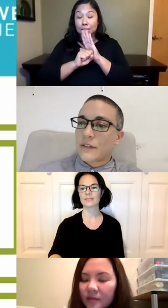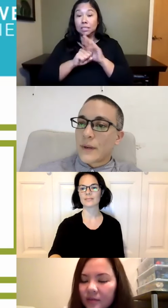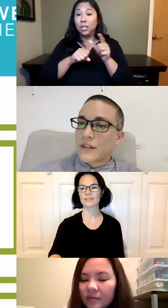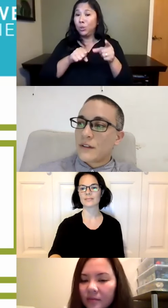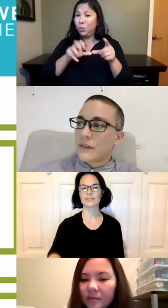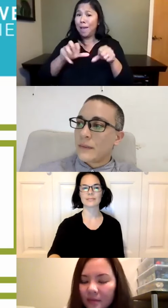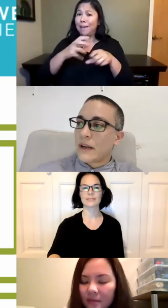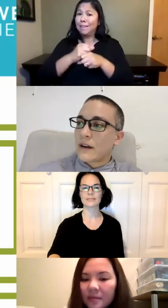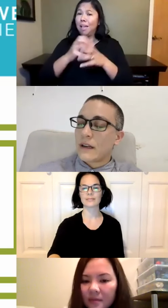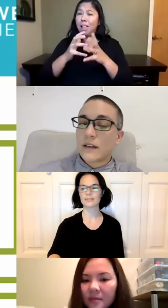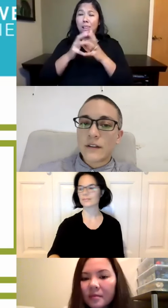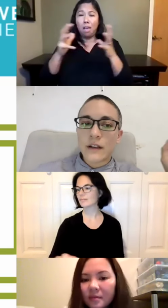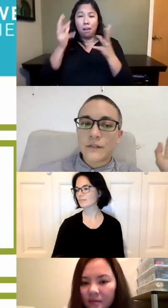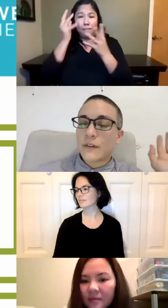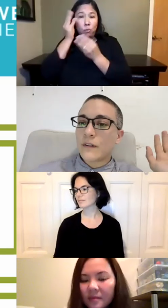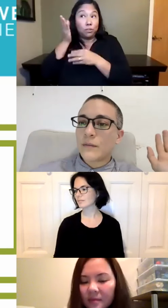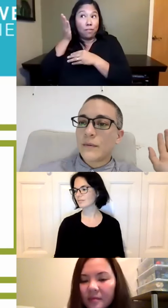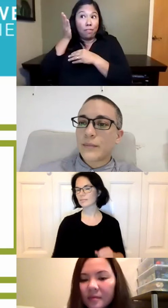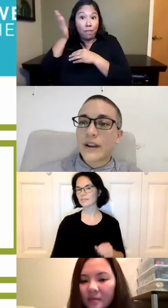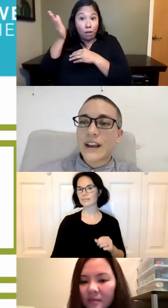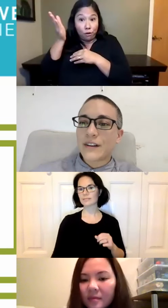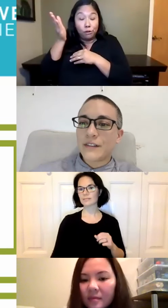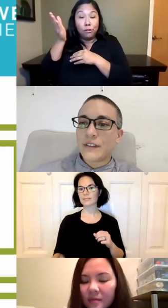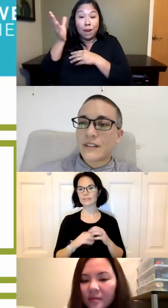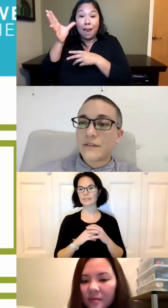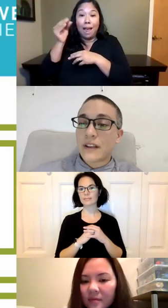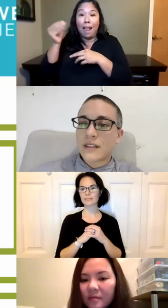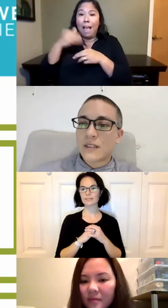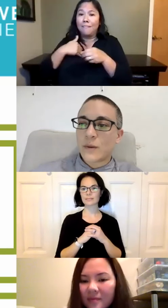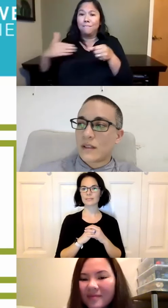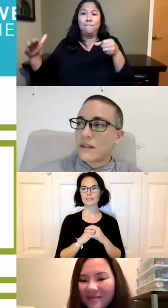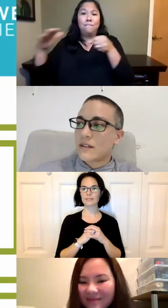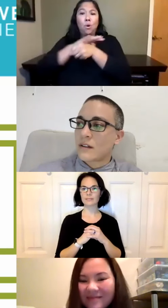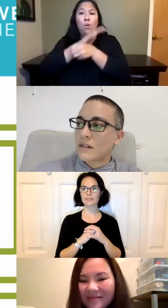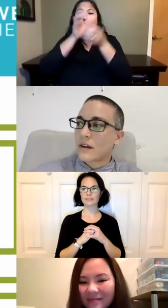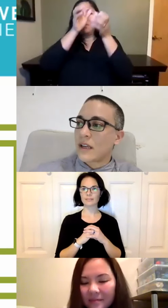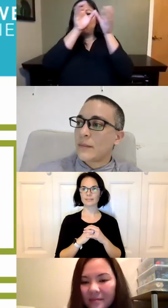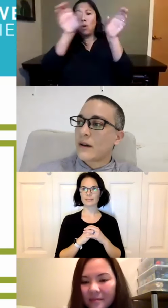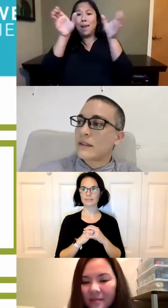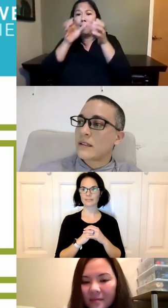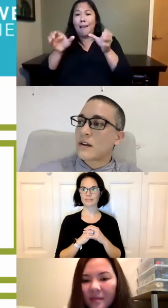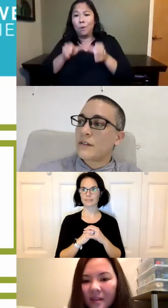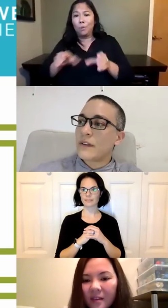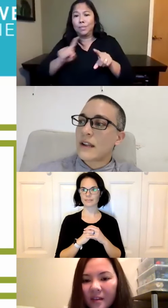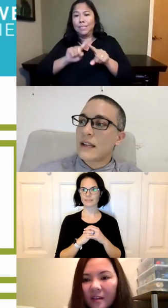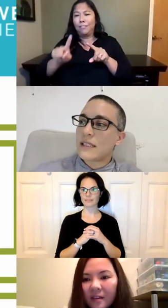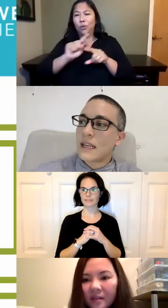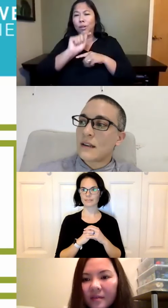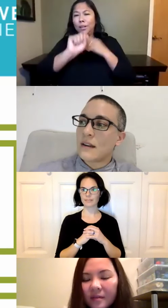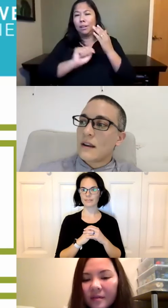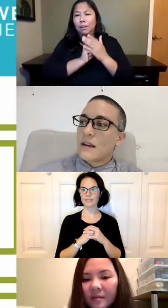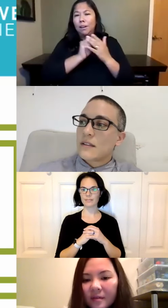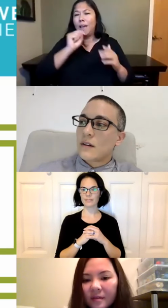information there, including a full breakdown of the phases we were talking about [covid19.ca.gov].